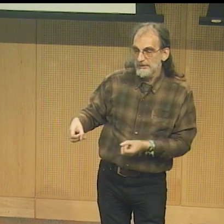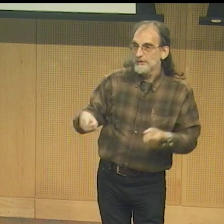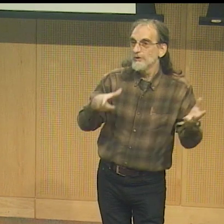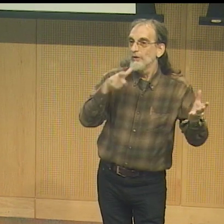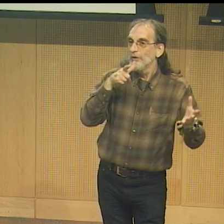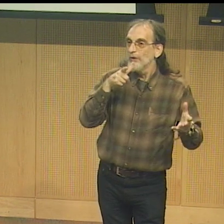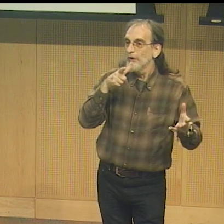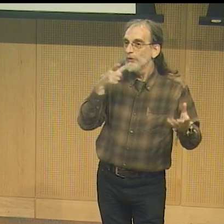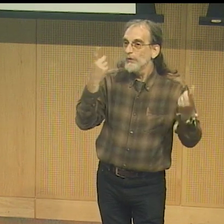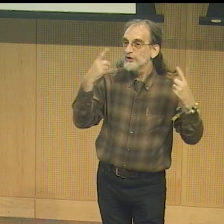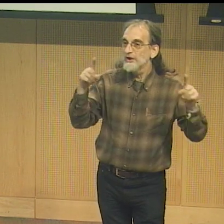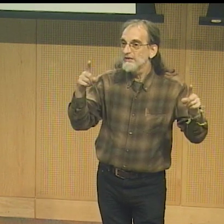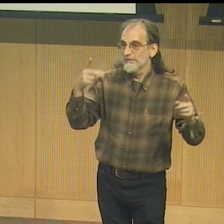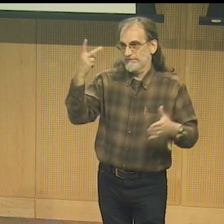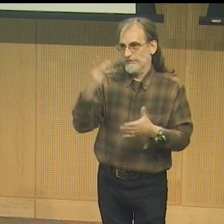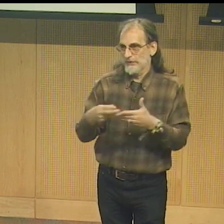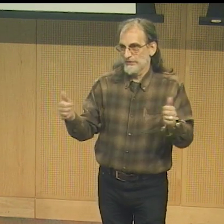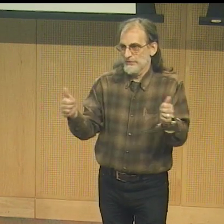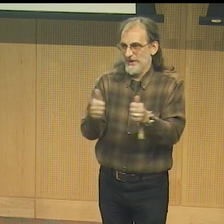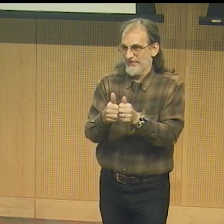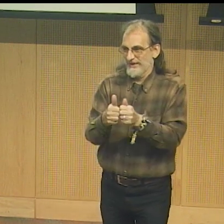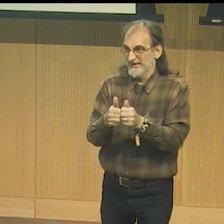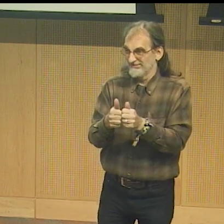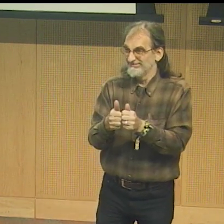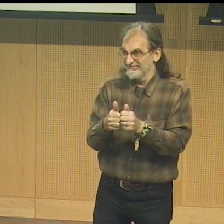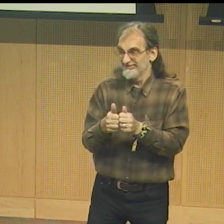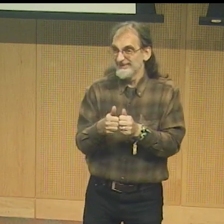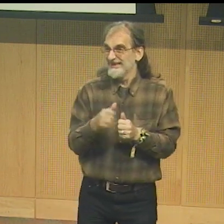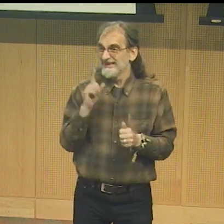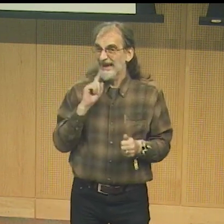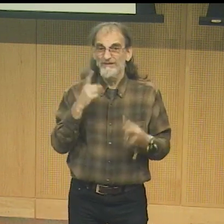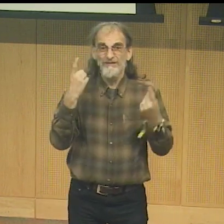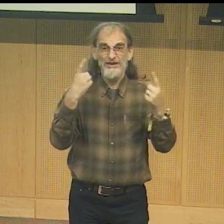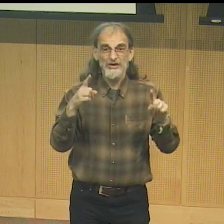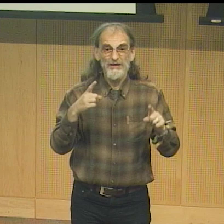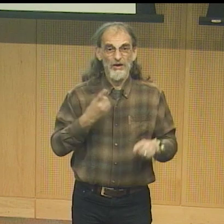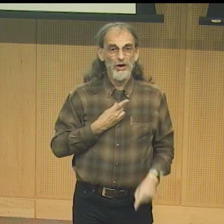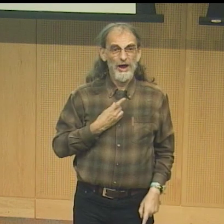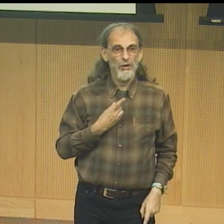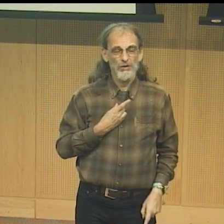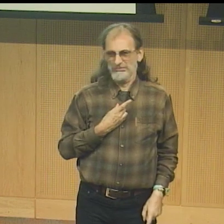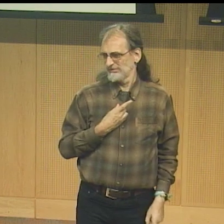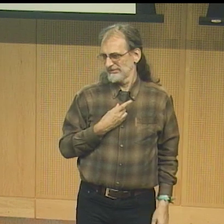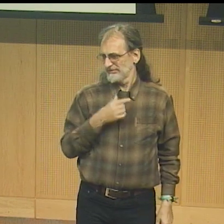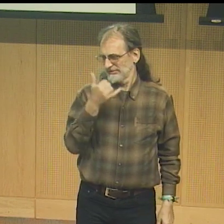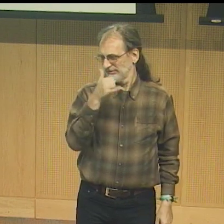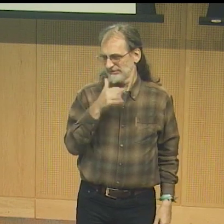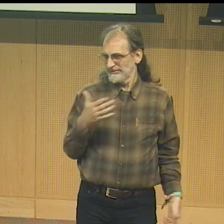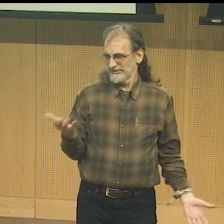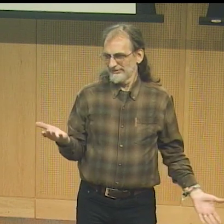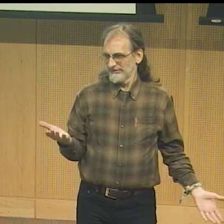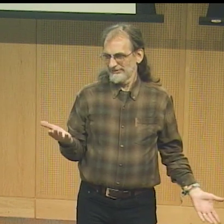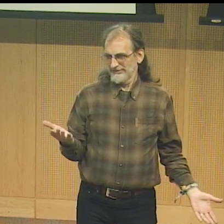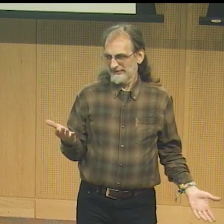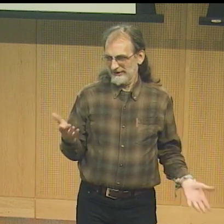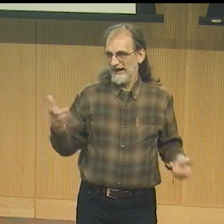Who achieved the end of apartheid in South Africa? It wasn't one person alone. It was groups of people of various colors, working